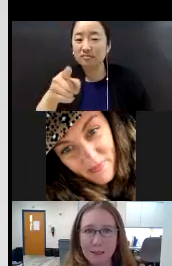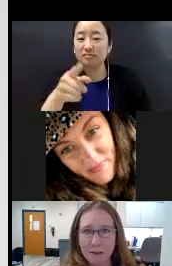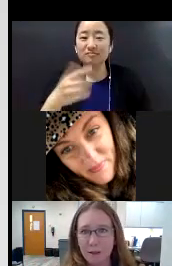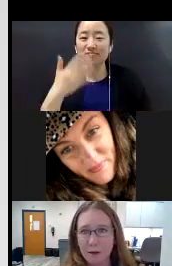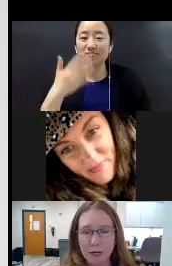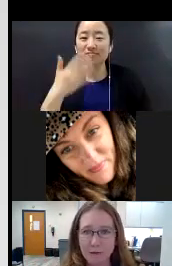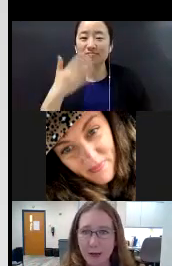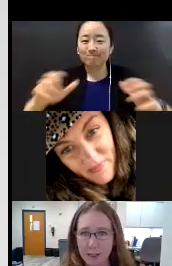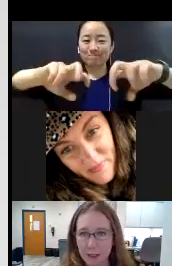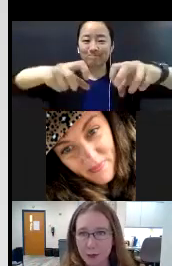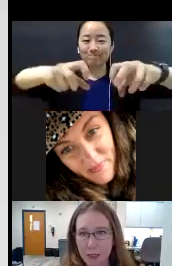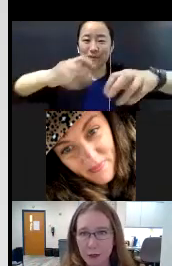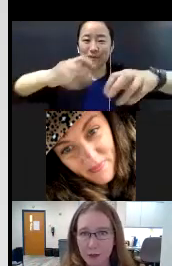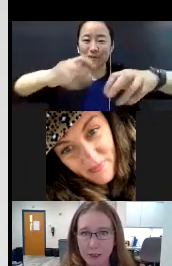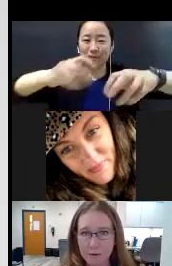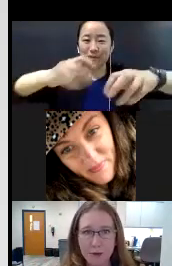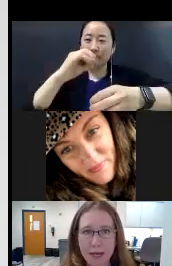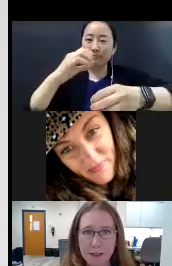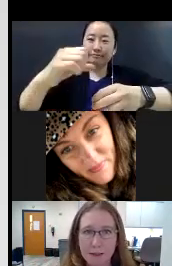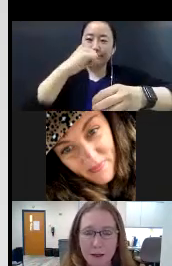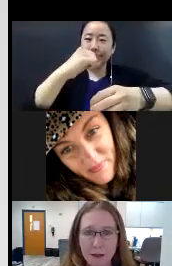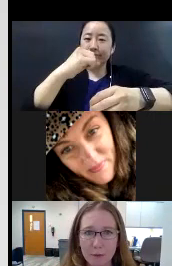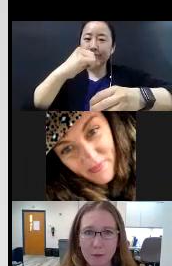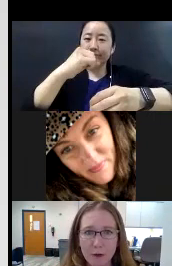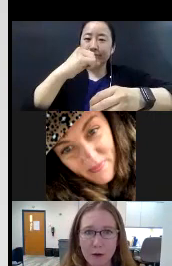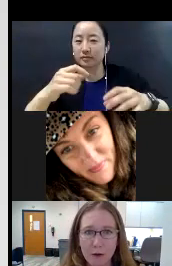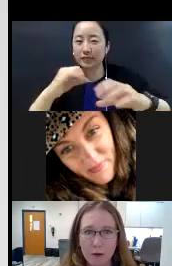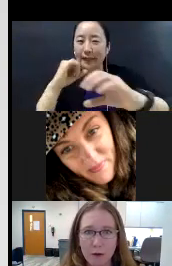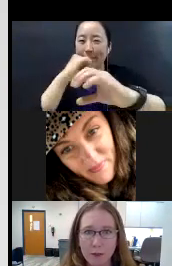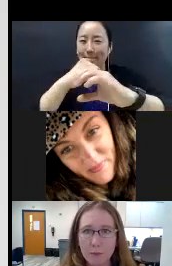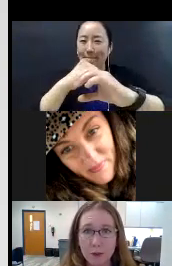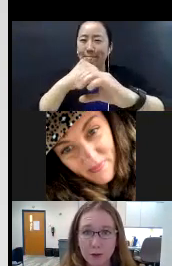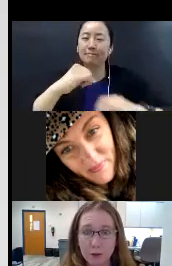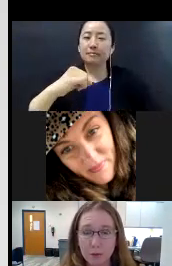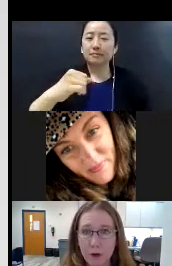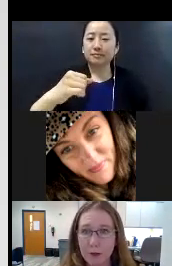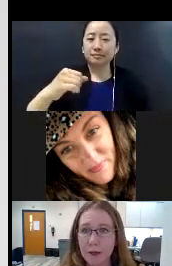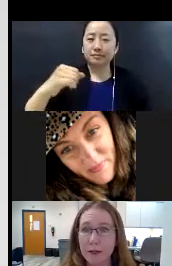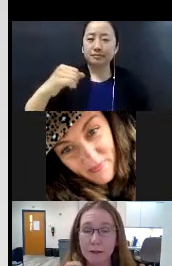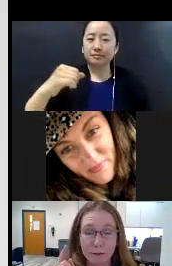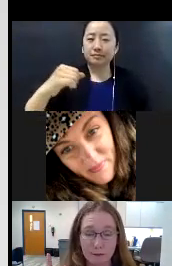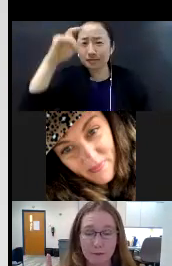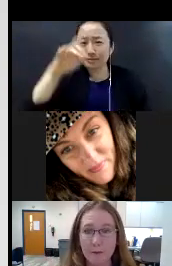OR ANY FAUCET THAT YOU CAN GET CLOSE ENOUGH TO THAT HAS TEMPERATURE CONTROLLED WATER.